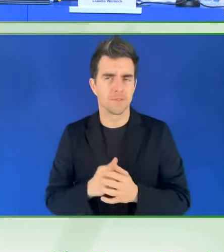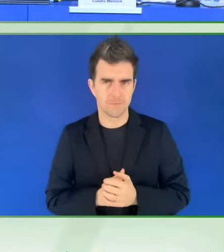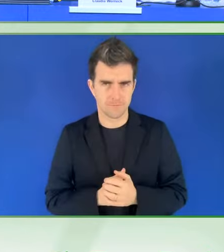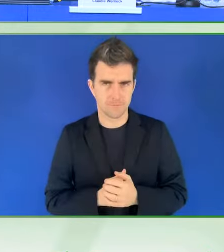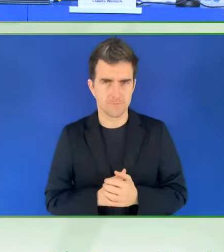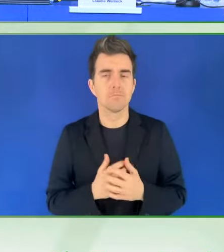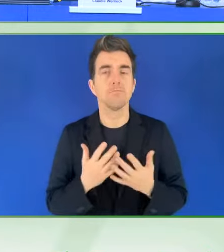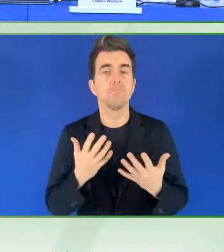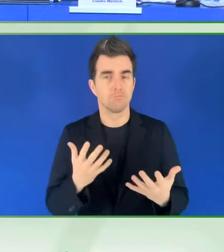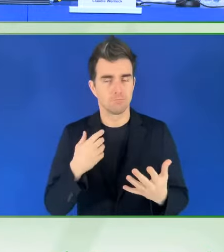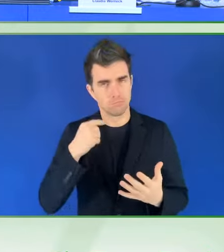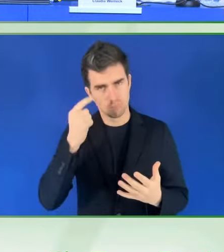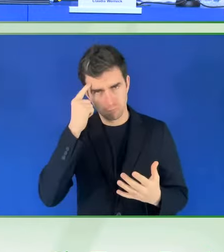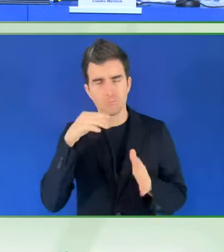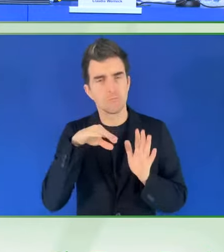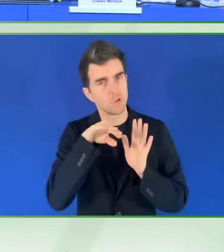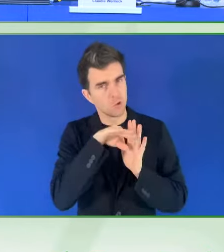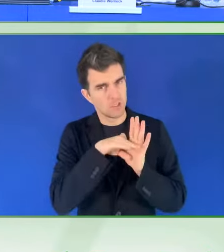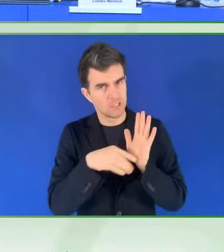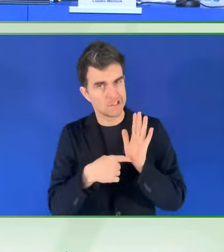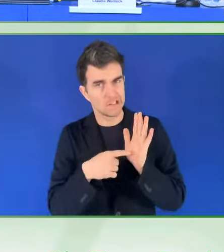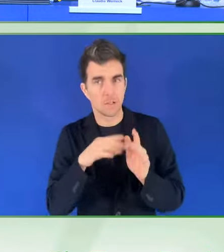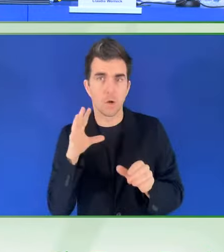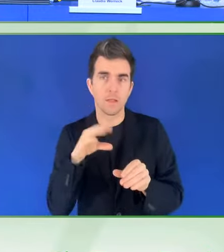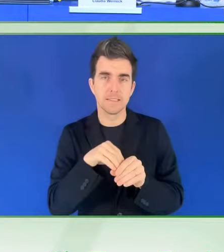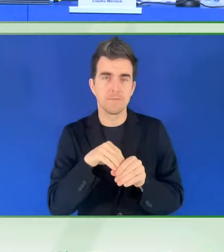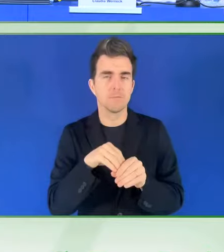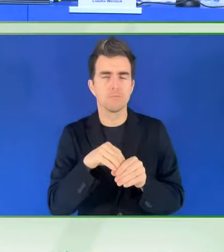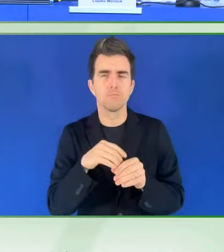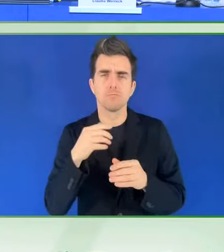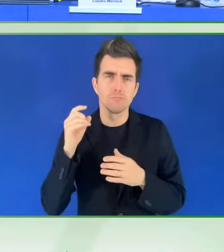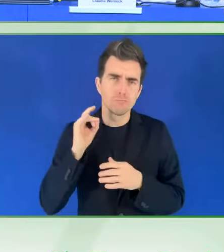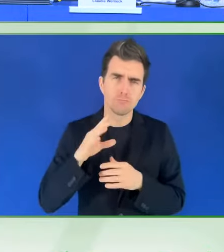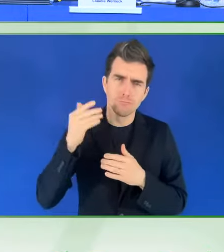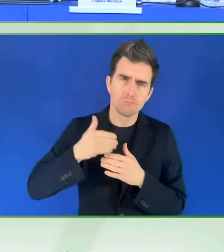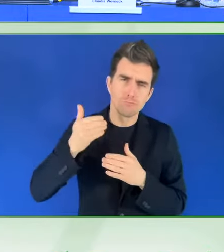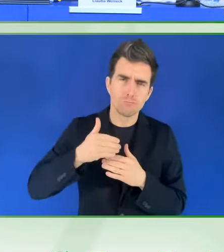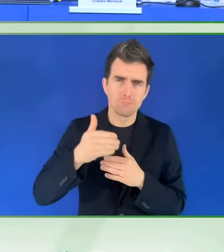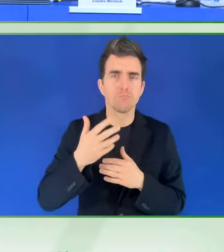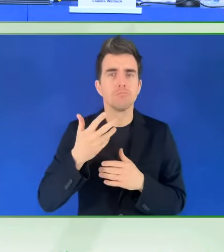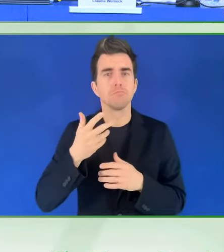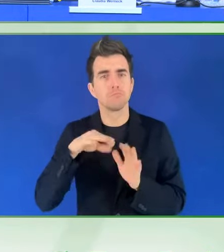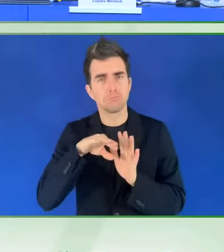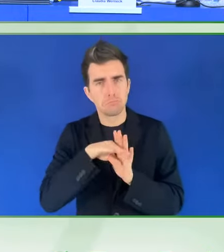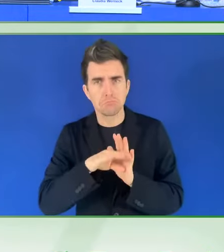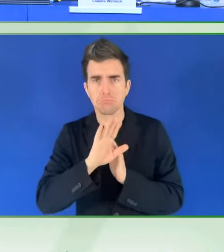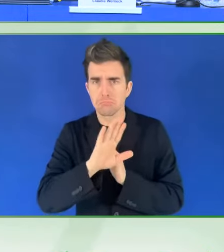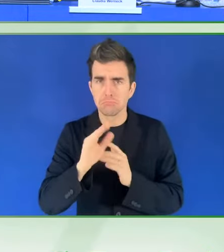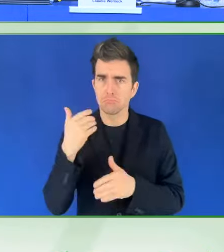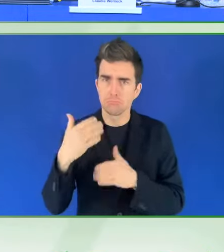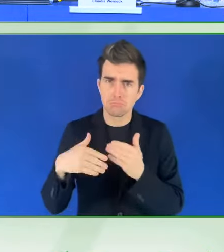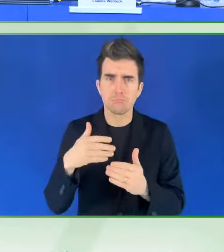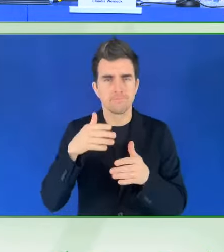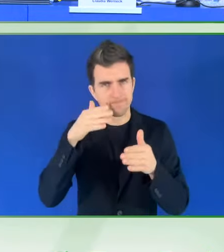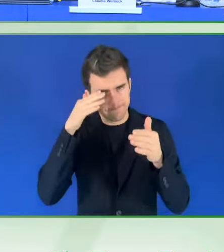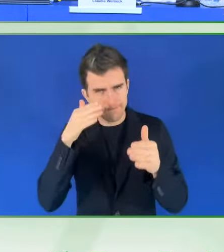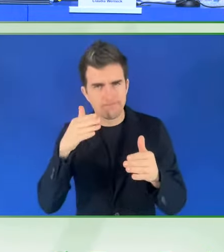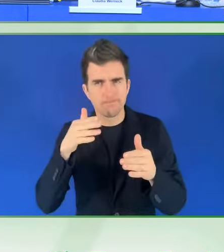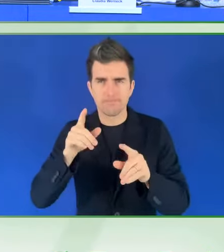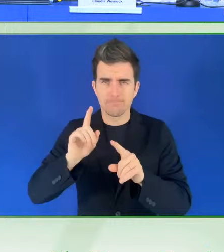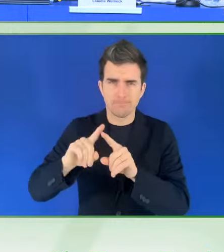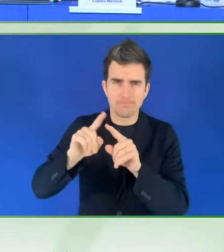Our online lessons allow us to connect from different places, cities, sometimes from hospitals,